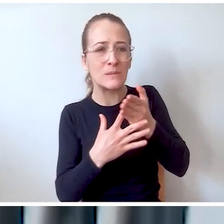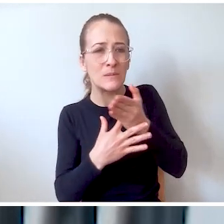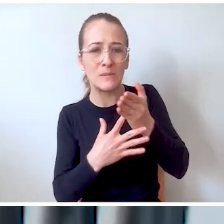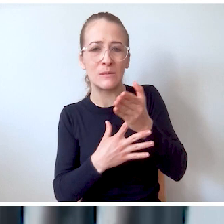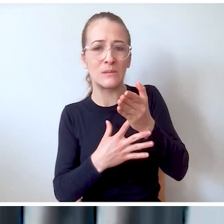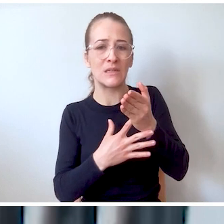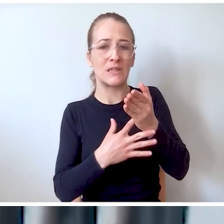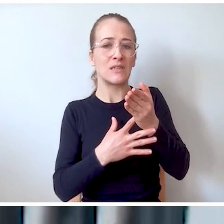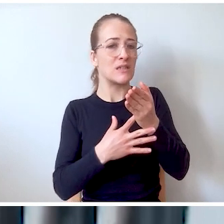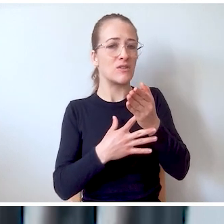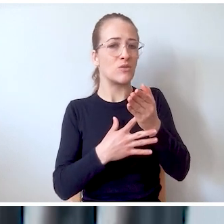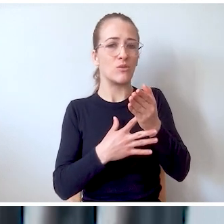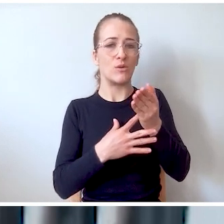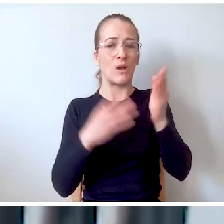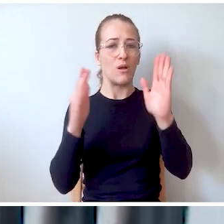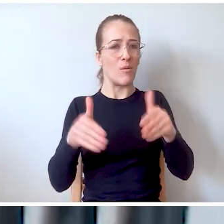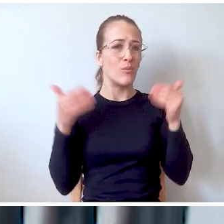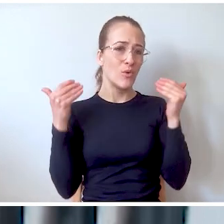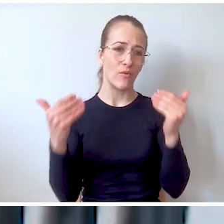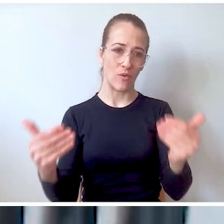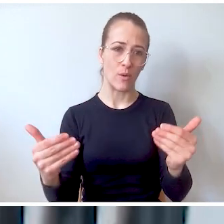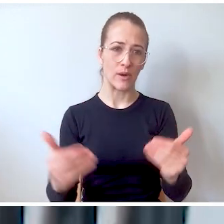in order to be able to move forward.